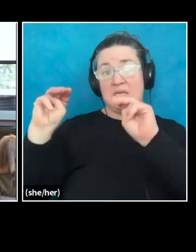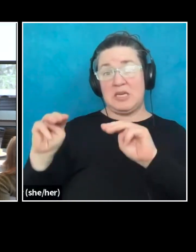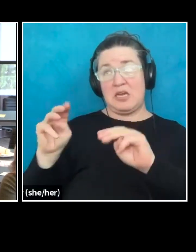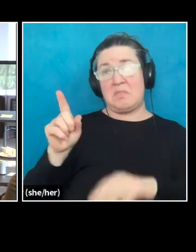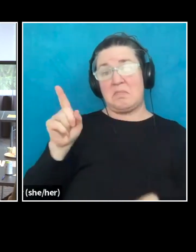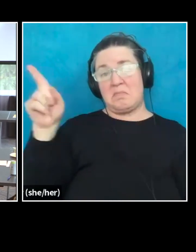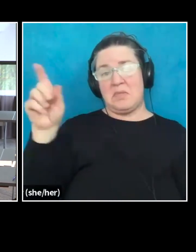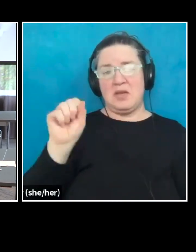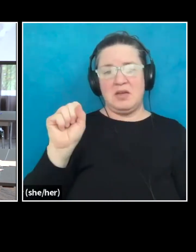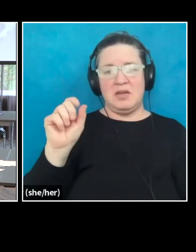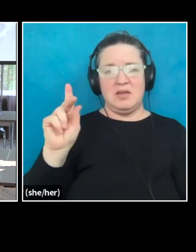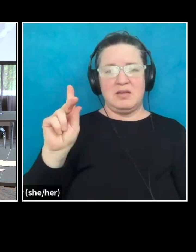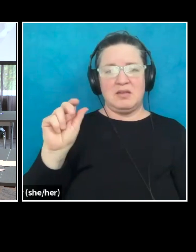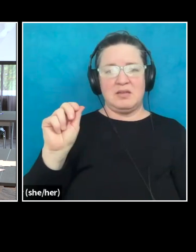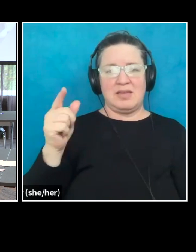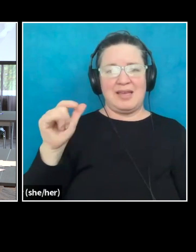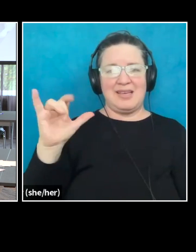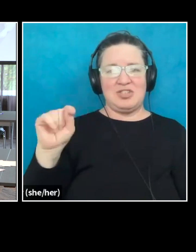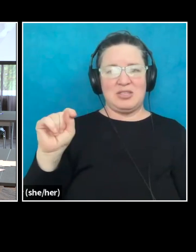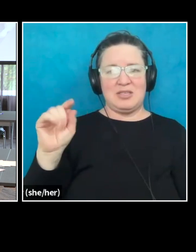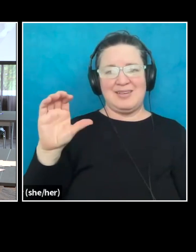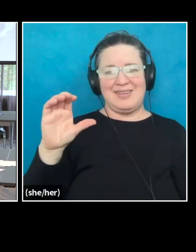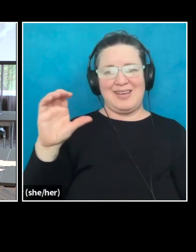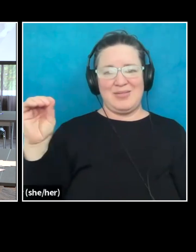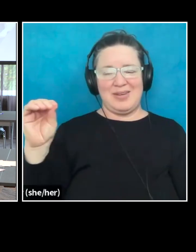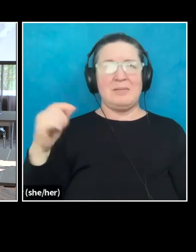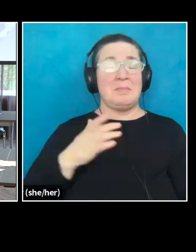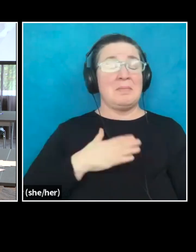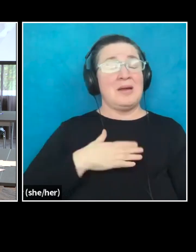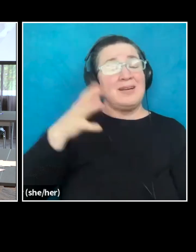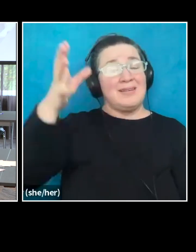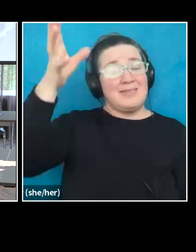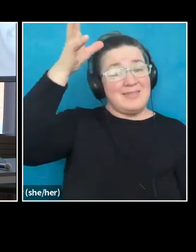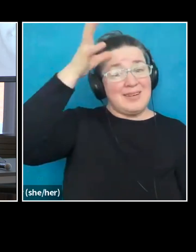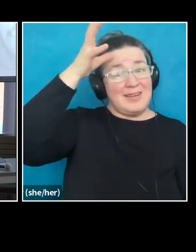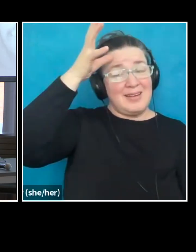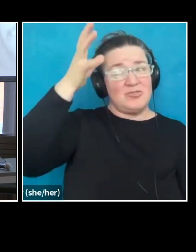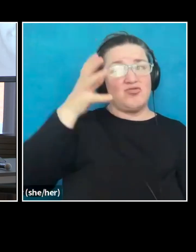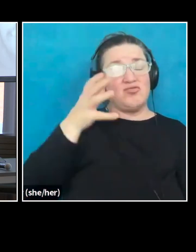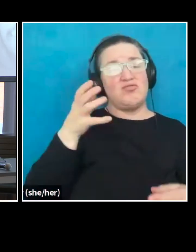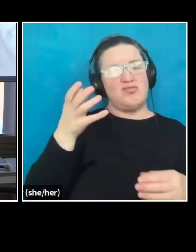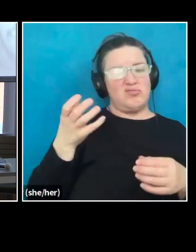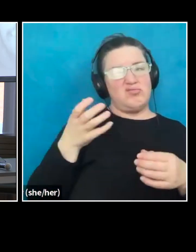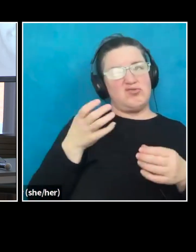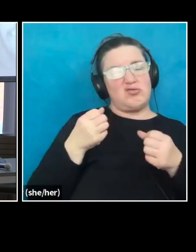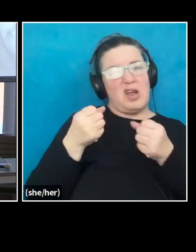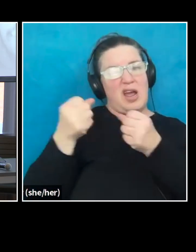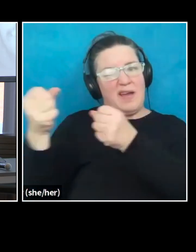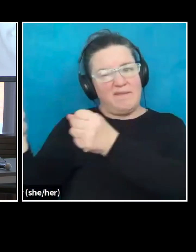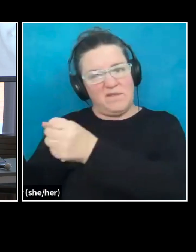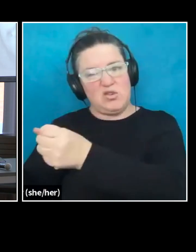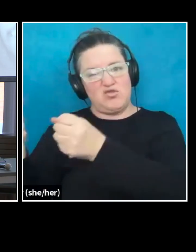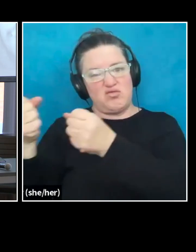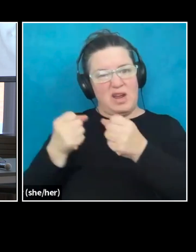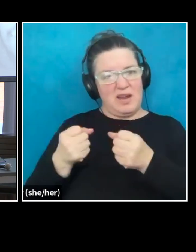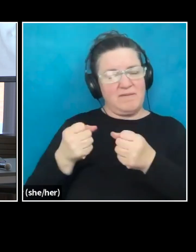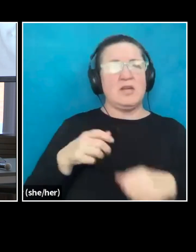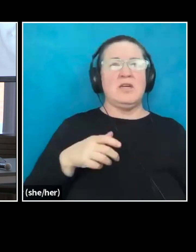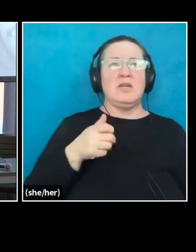um, you know, he he needs to smoke, let's just say, a substance to take the stress off, uh,